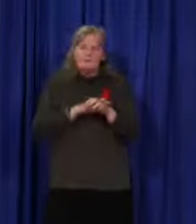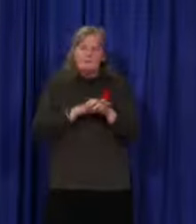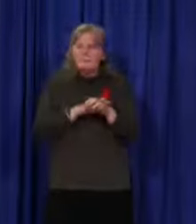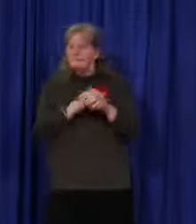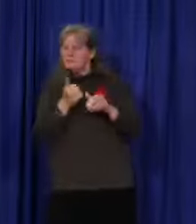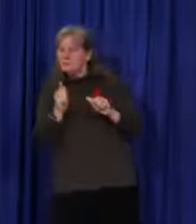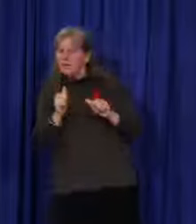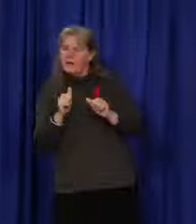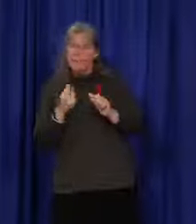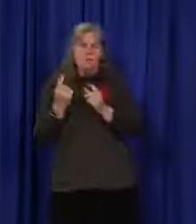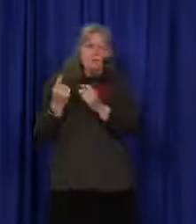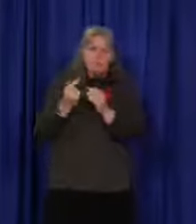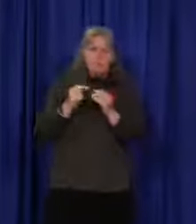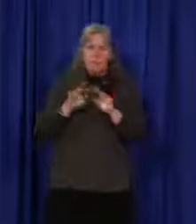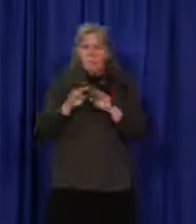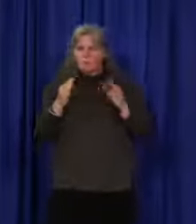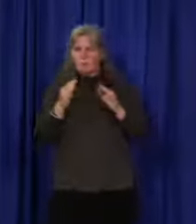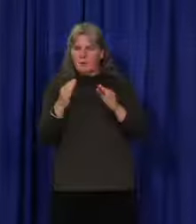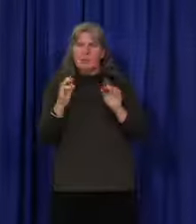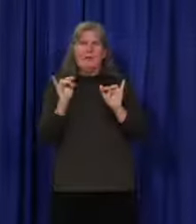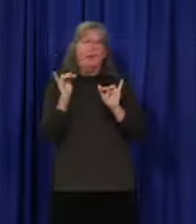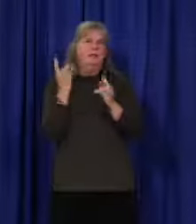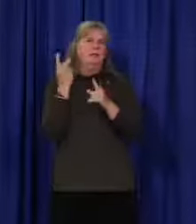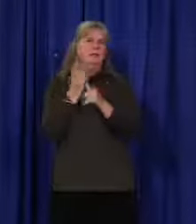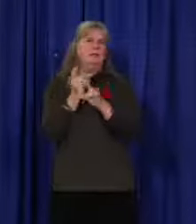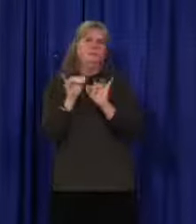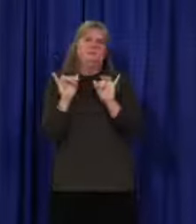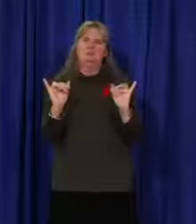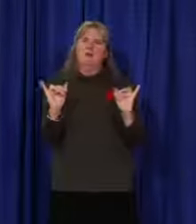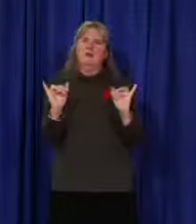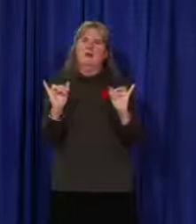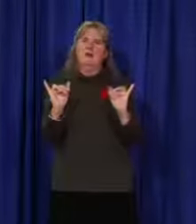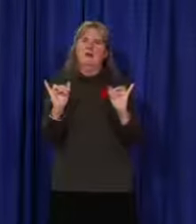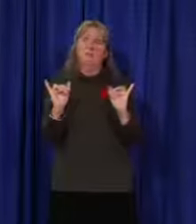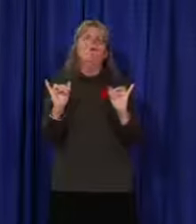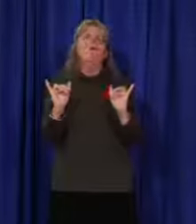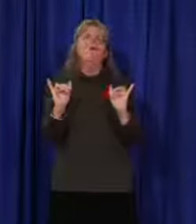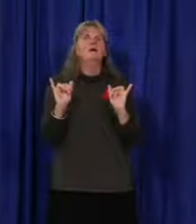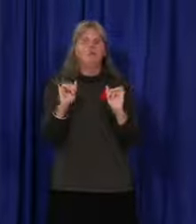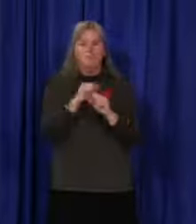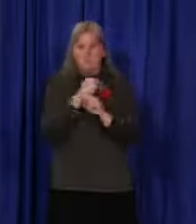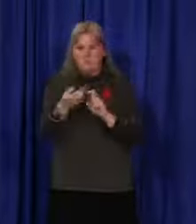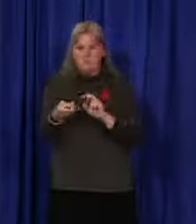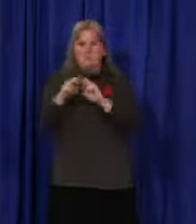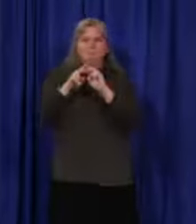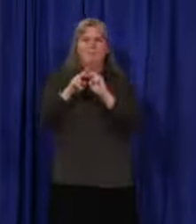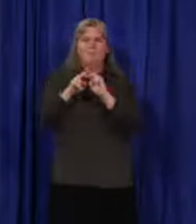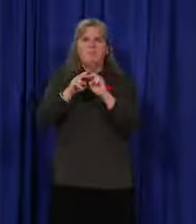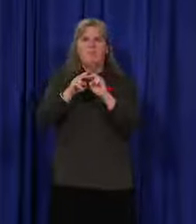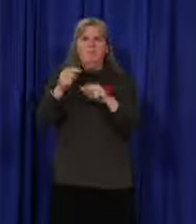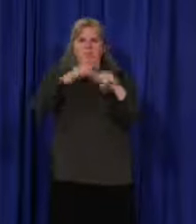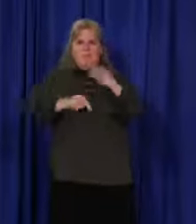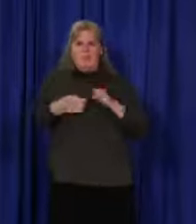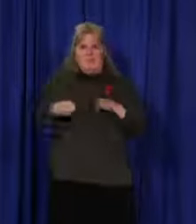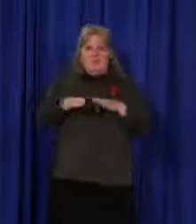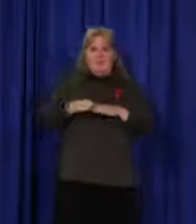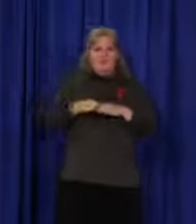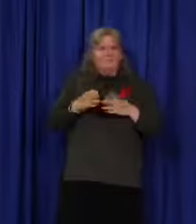one or two or ten or more cases of COVID-19 in Yukon. While other jurisdictions are seeing a resurgence of cases